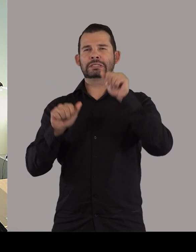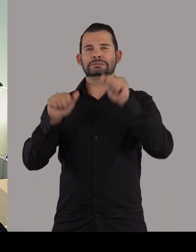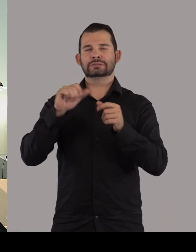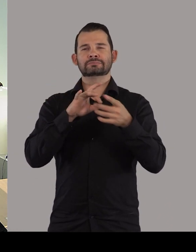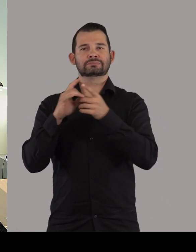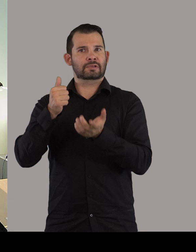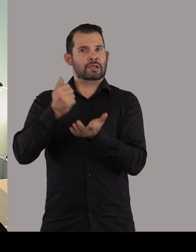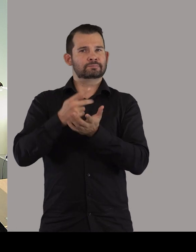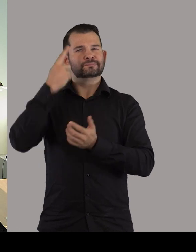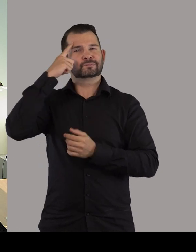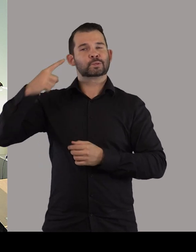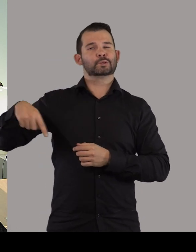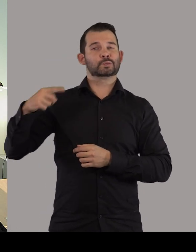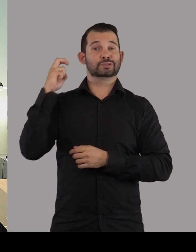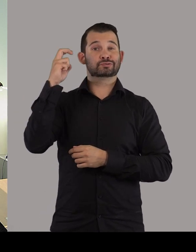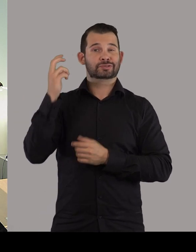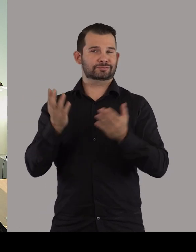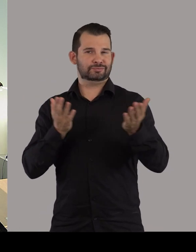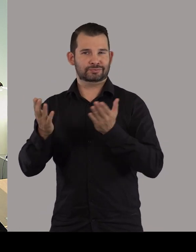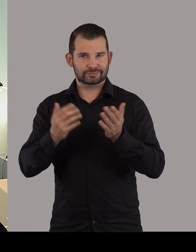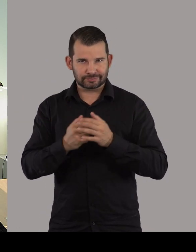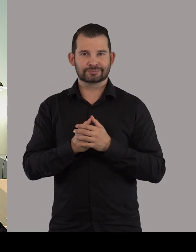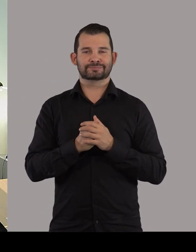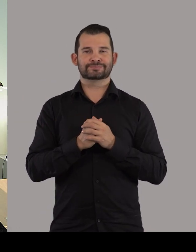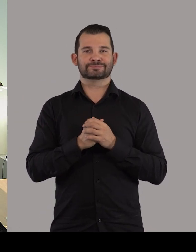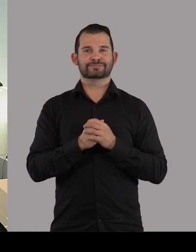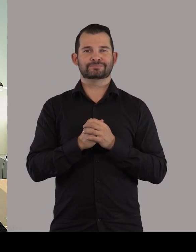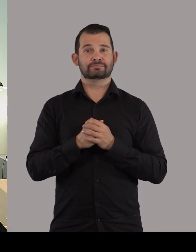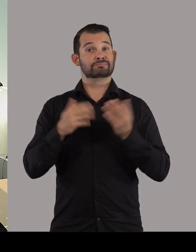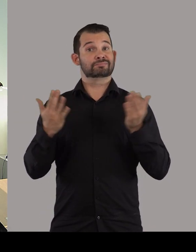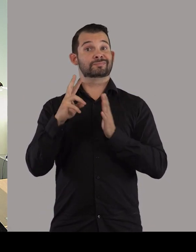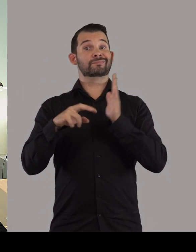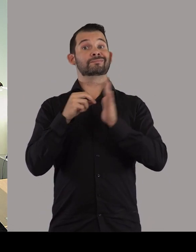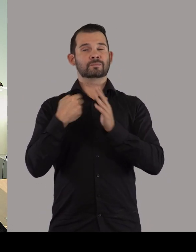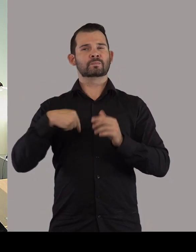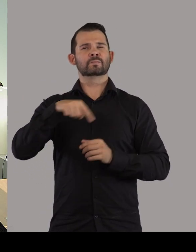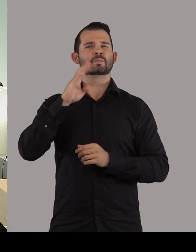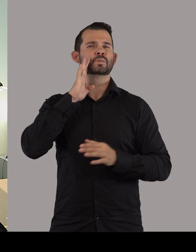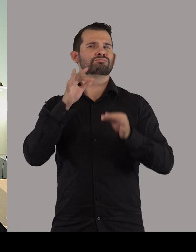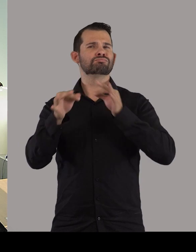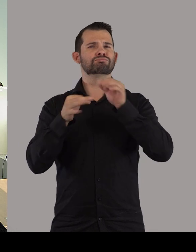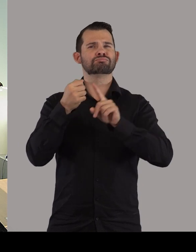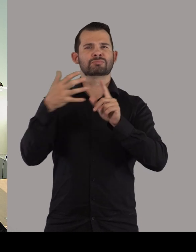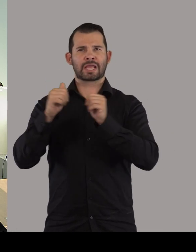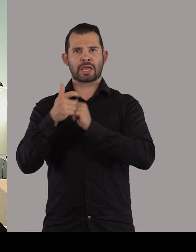for Wheel-Trans services. In this video, we will explain how to appeal your